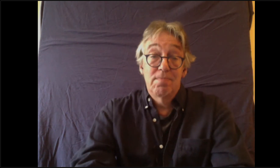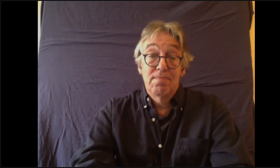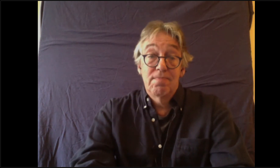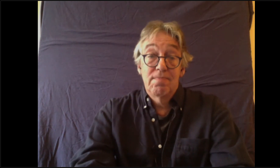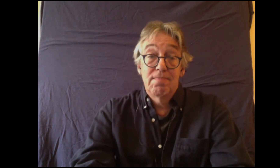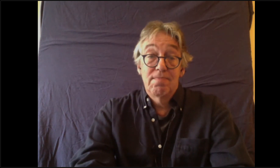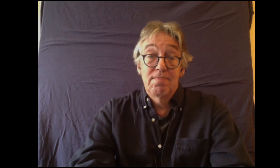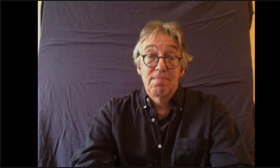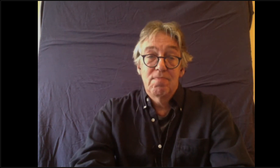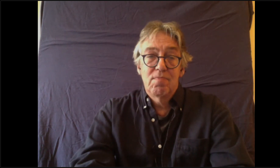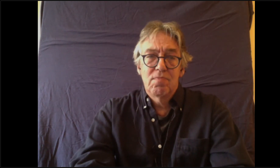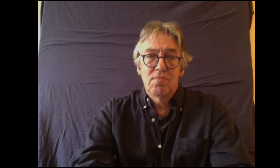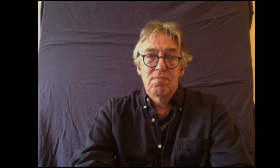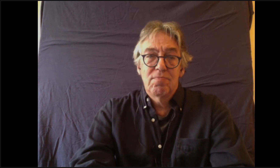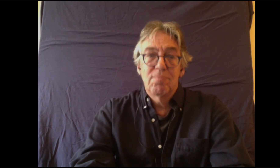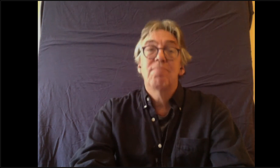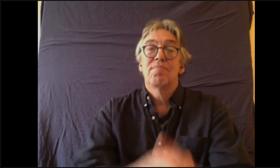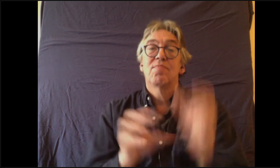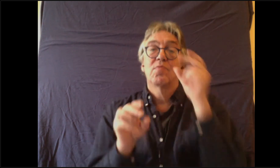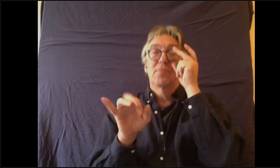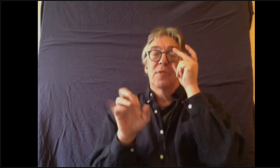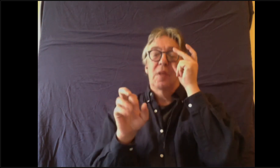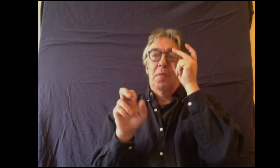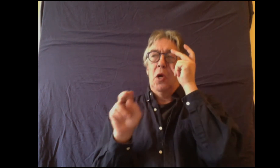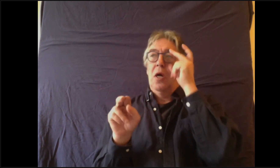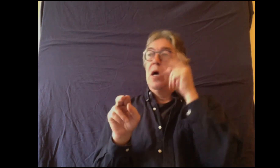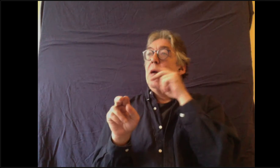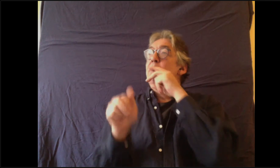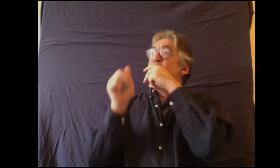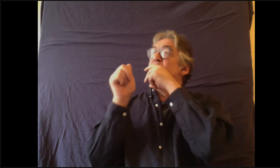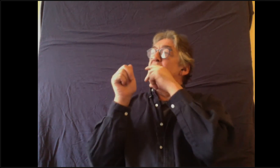Okay. What I'm going to do if you want,